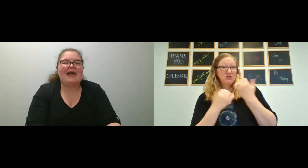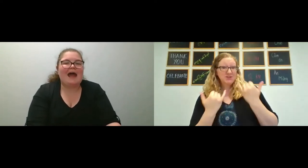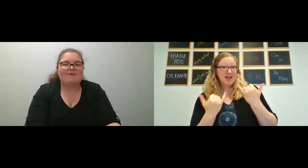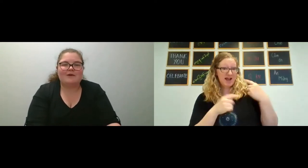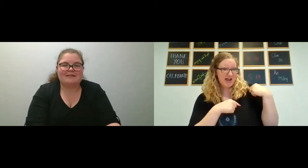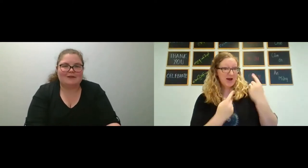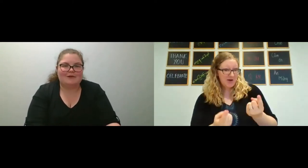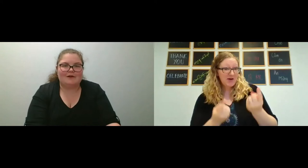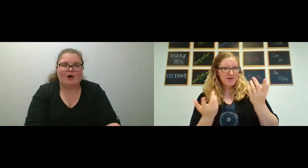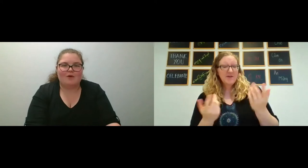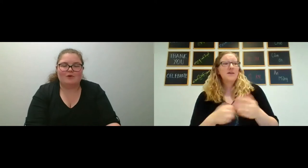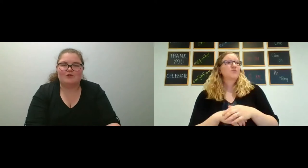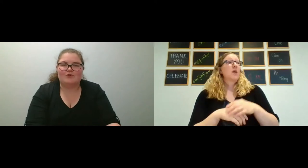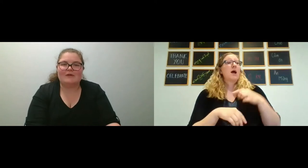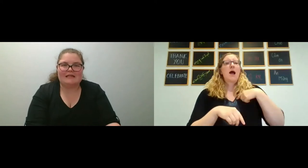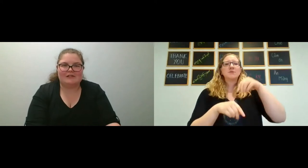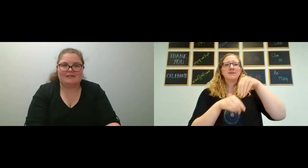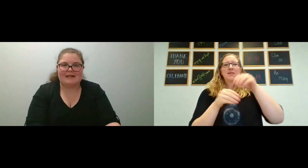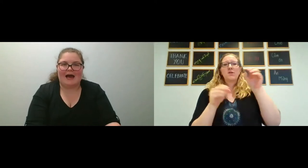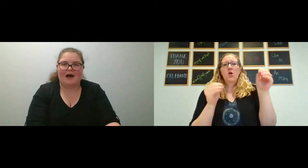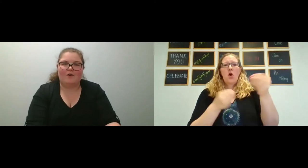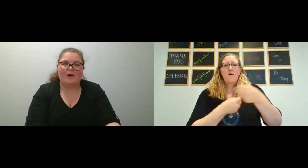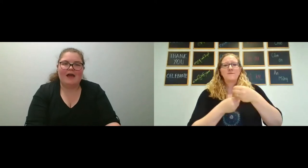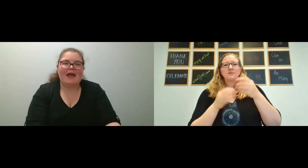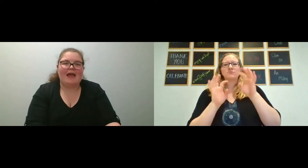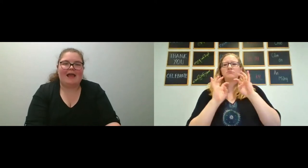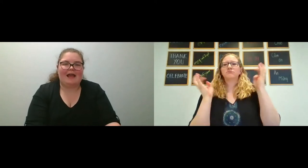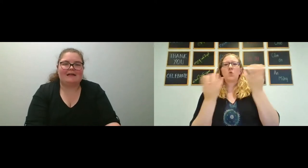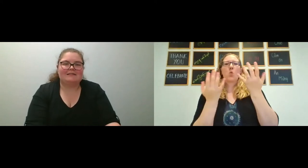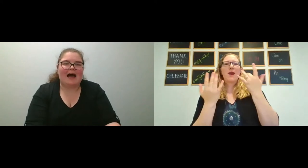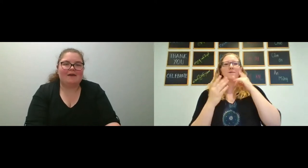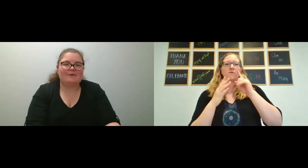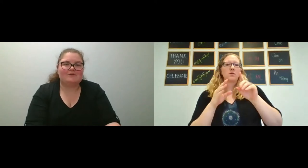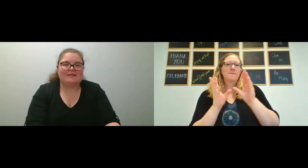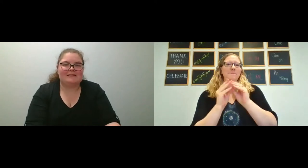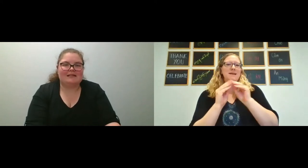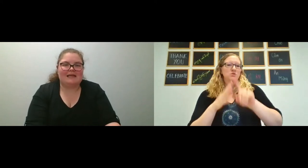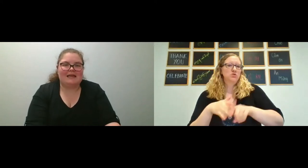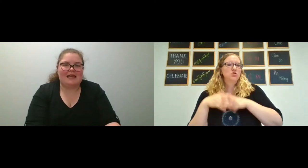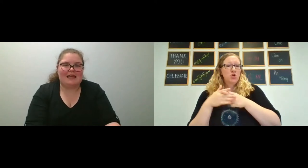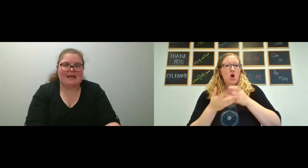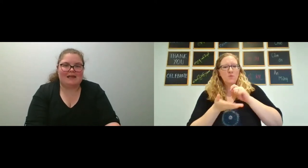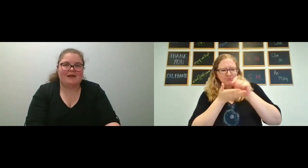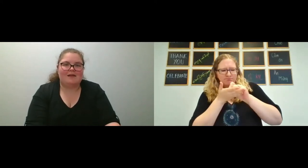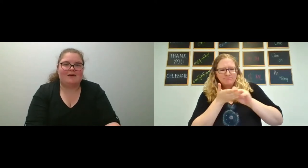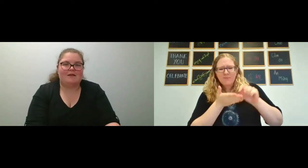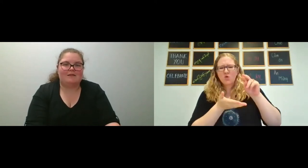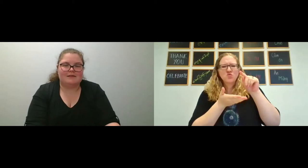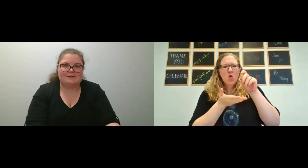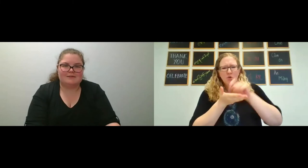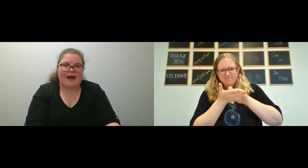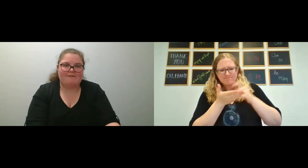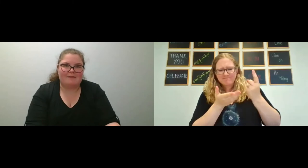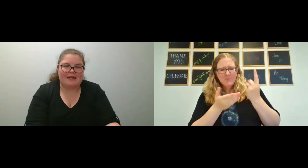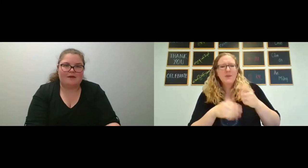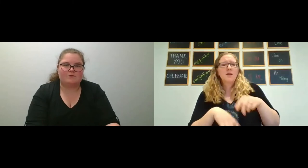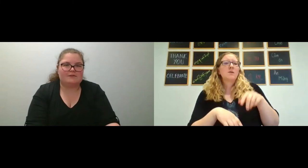And I've worked at LUNA for almost three years now and I was recently in the staff meeting,